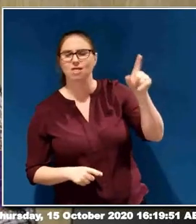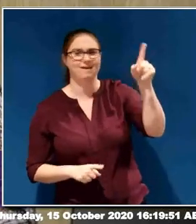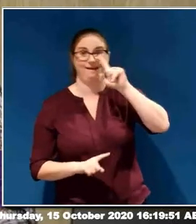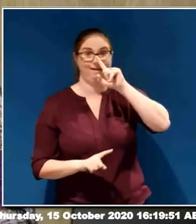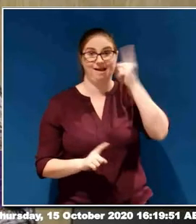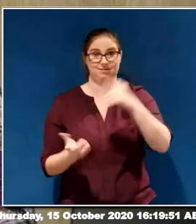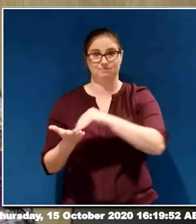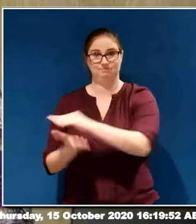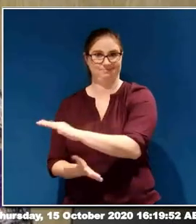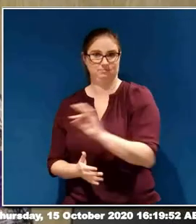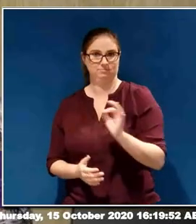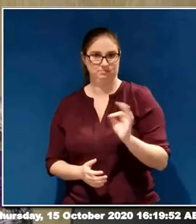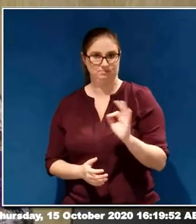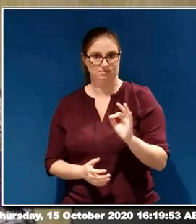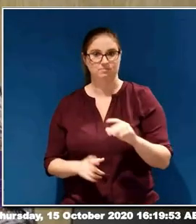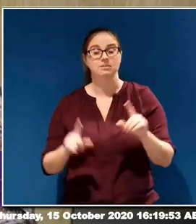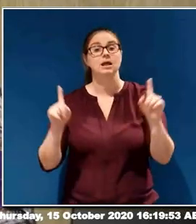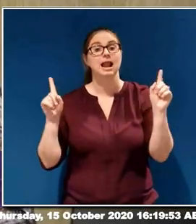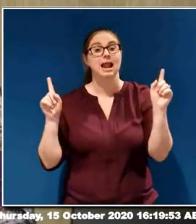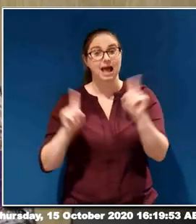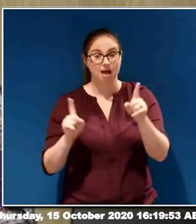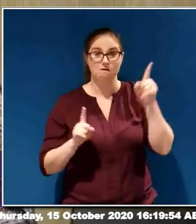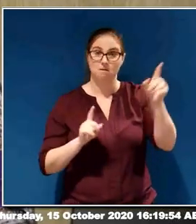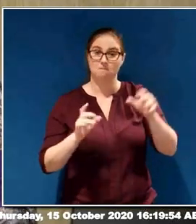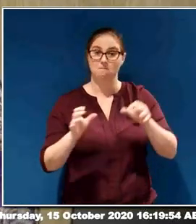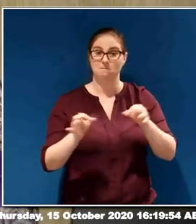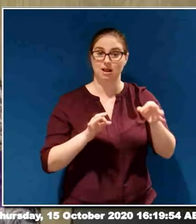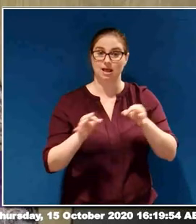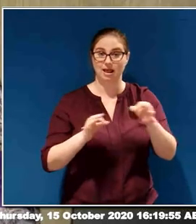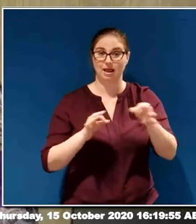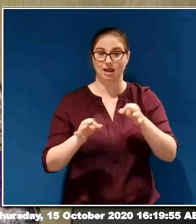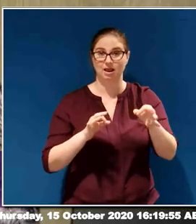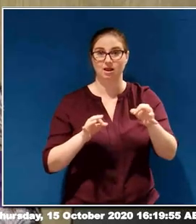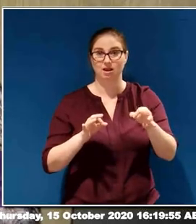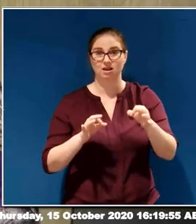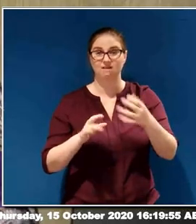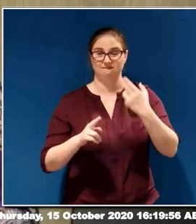wilful defiance in total, and one of the reasons that they're starting to